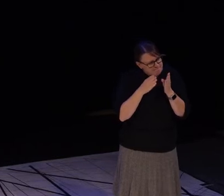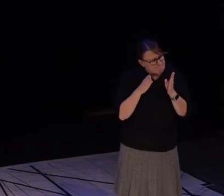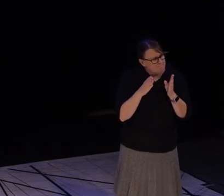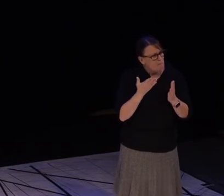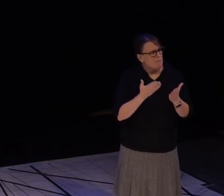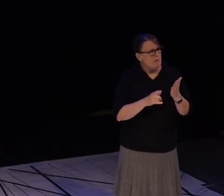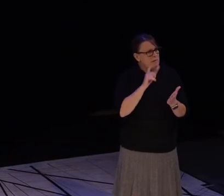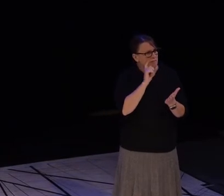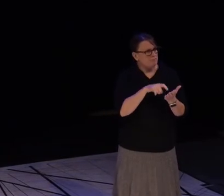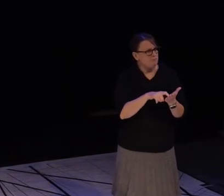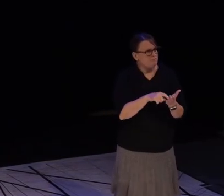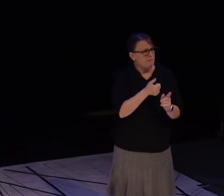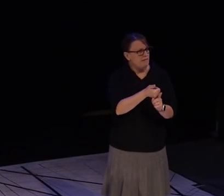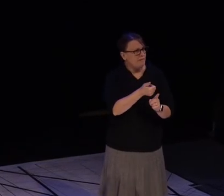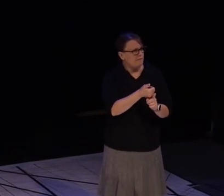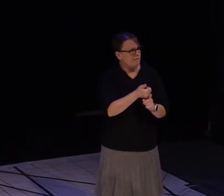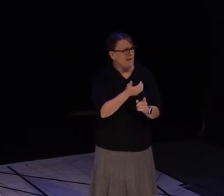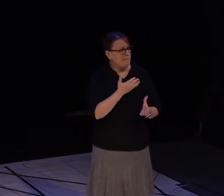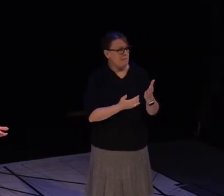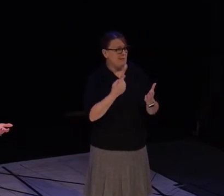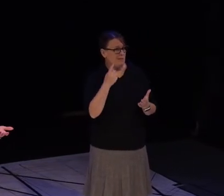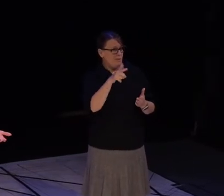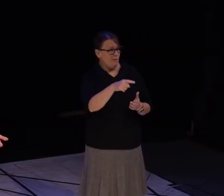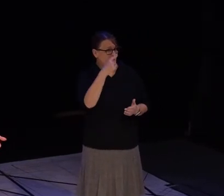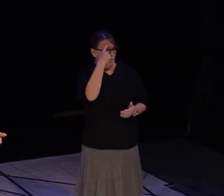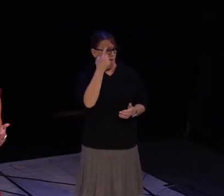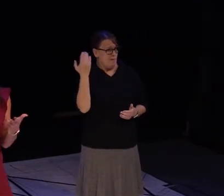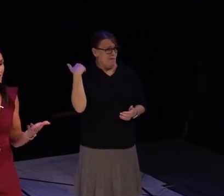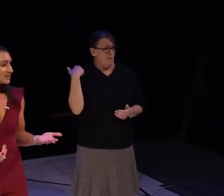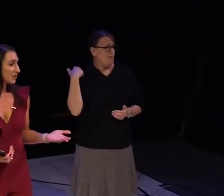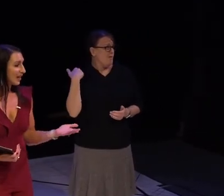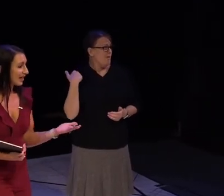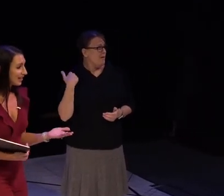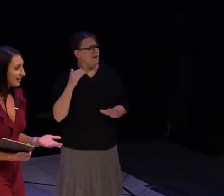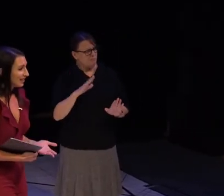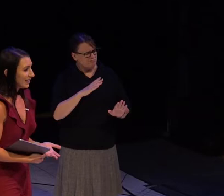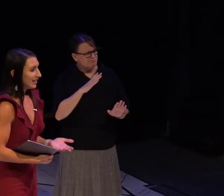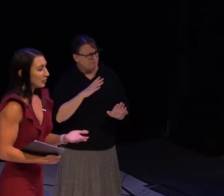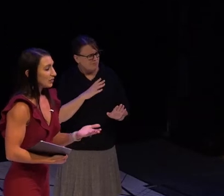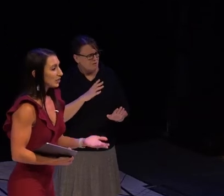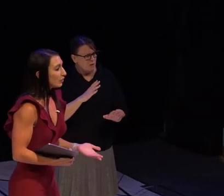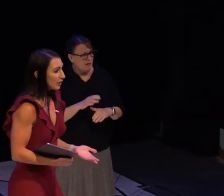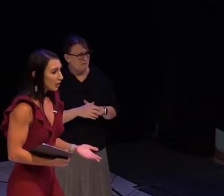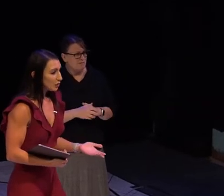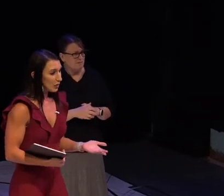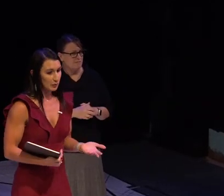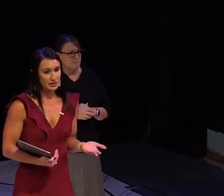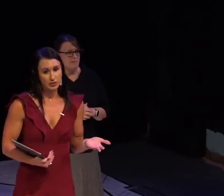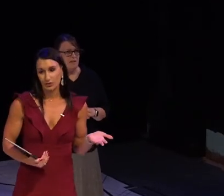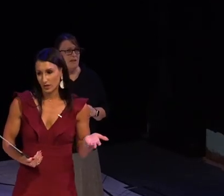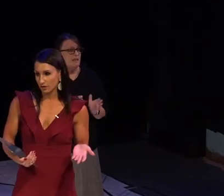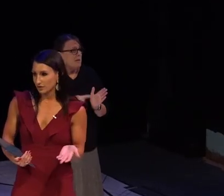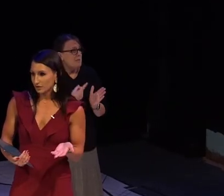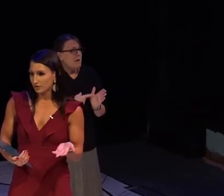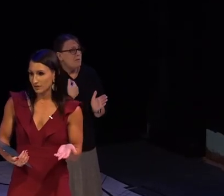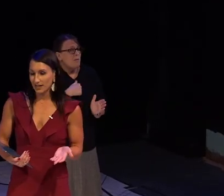Maybe this is something that you have thought before. And that's okay. We don't know what we don't know.